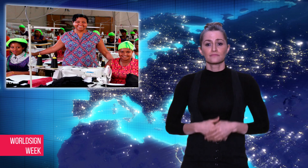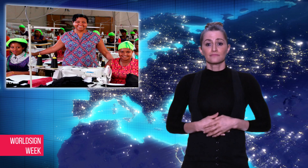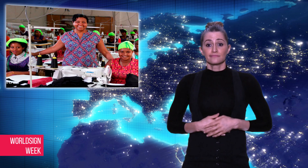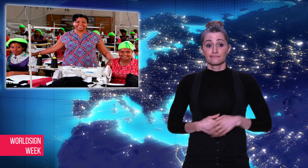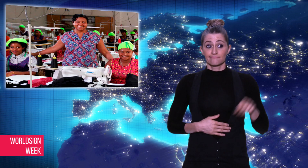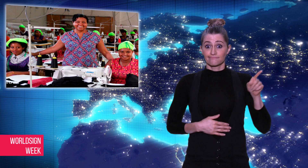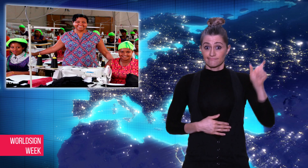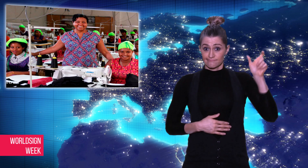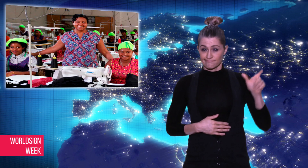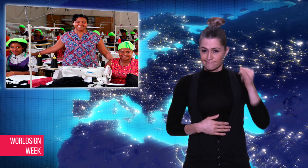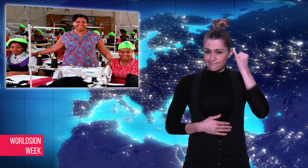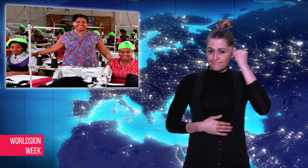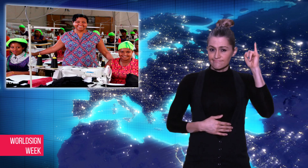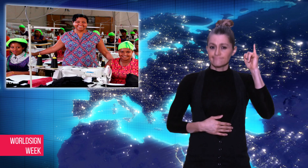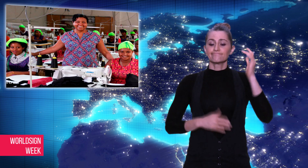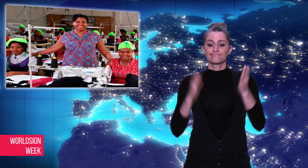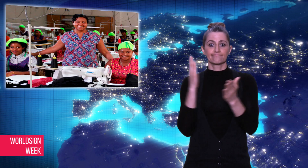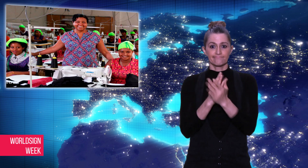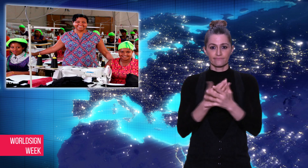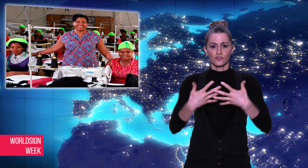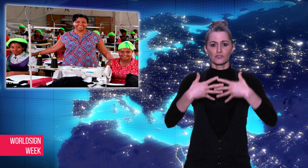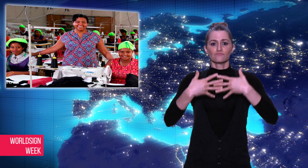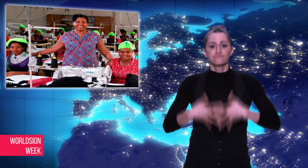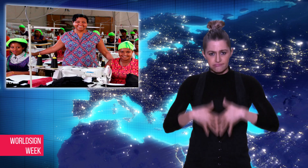menstrual pad.